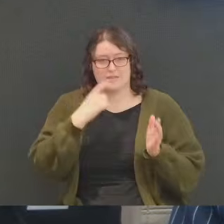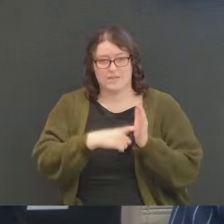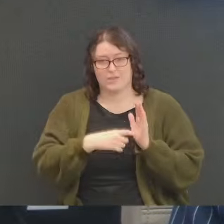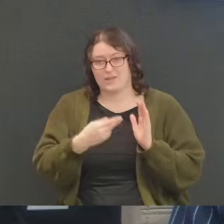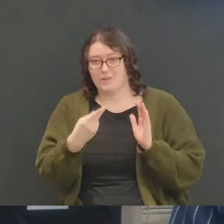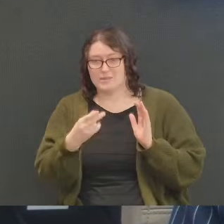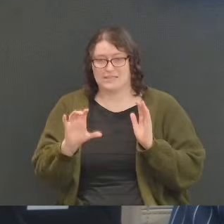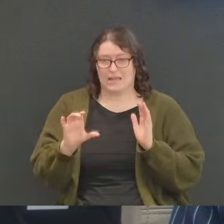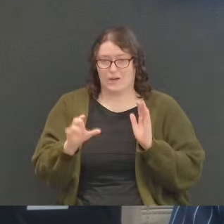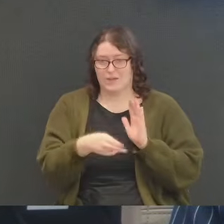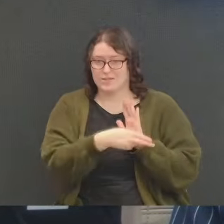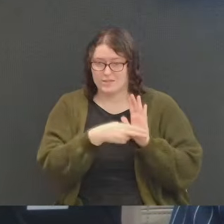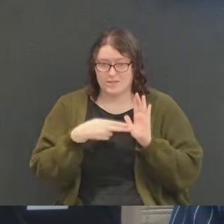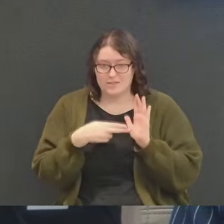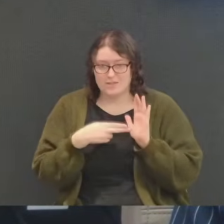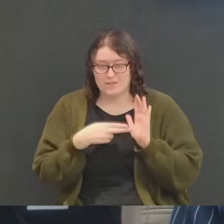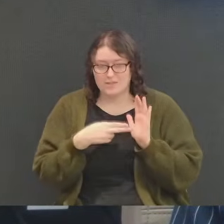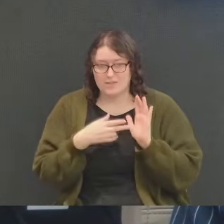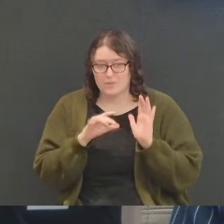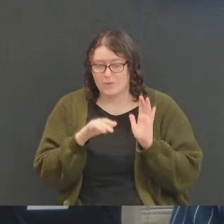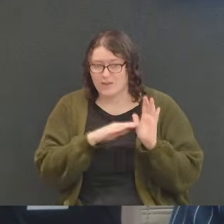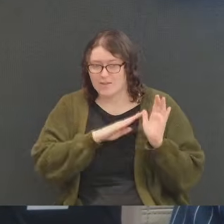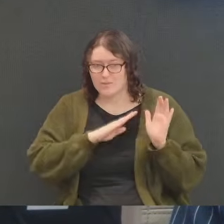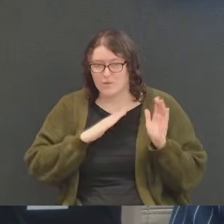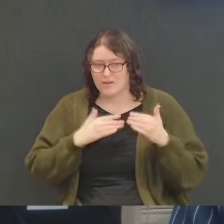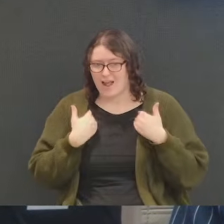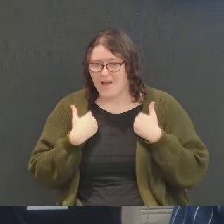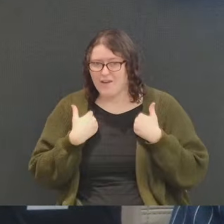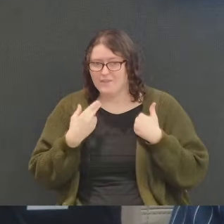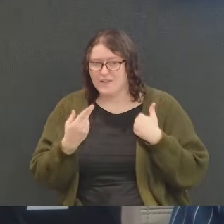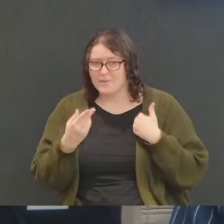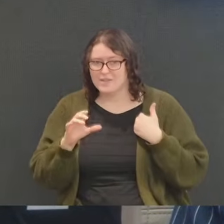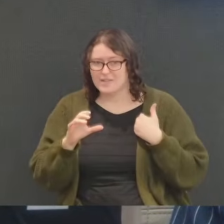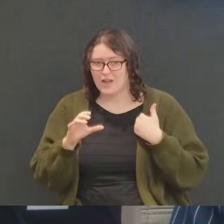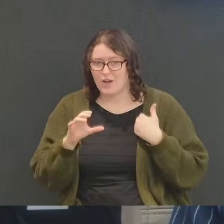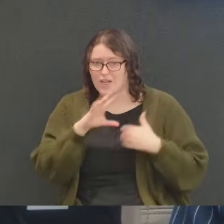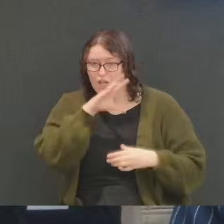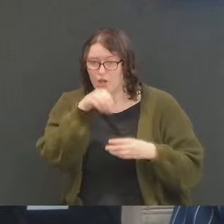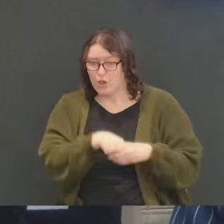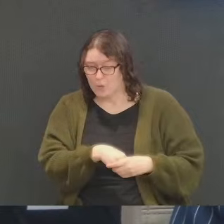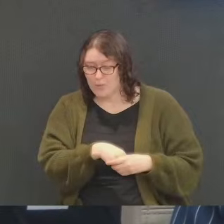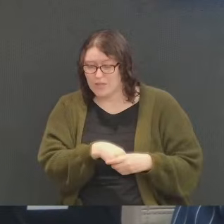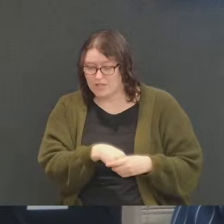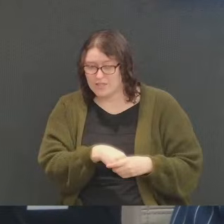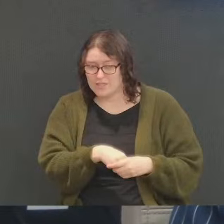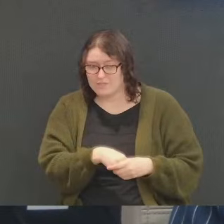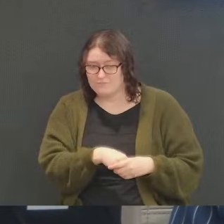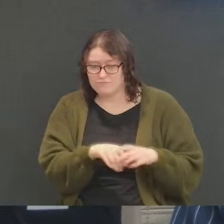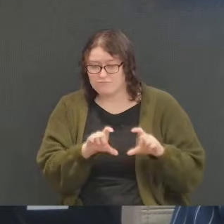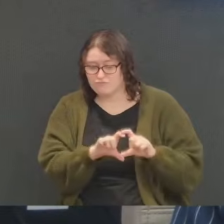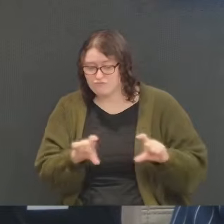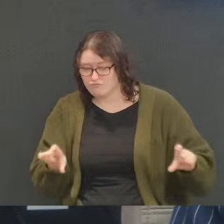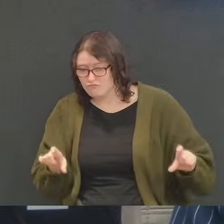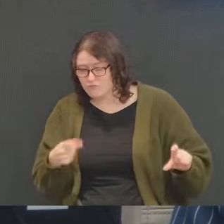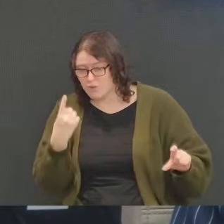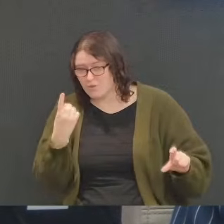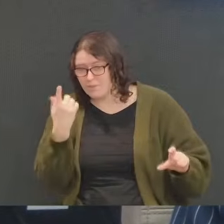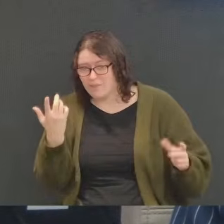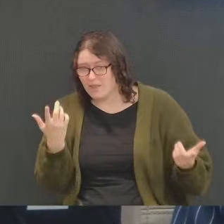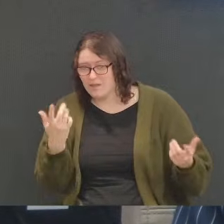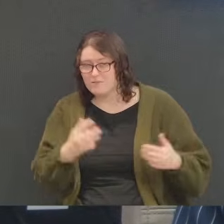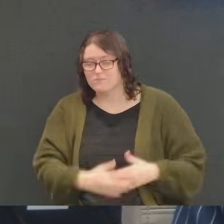it. Will this board have Hamilton County included on on the sides or something since paying for it